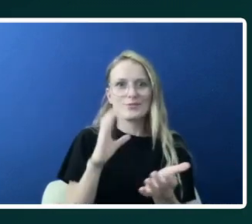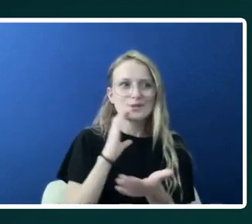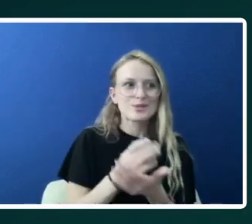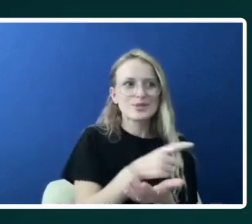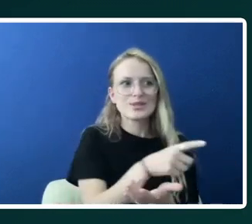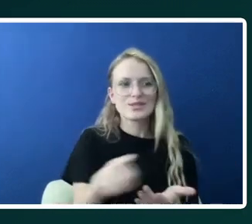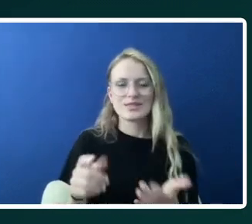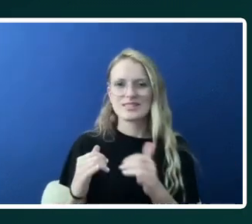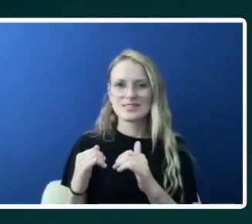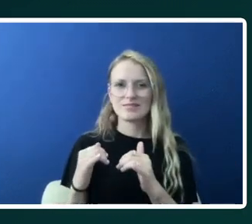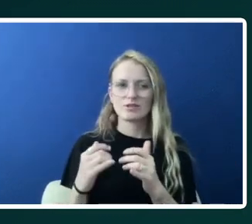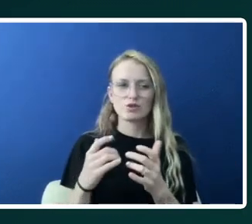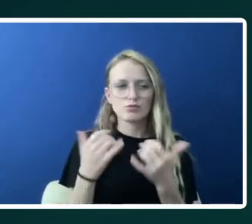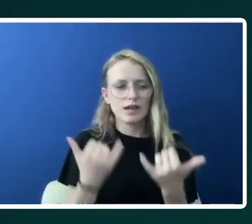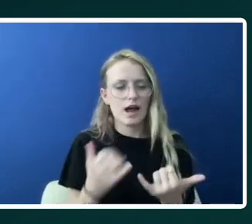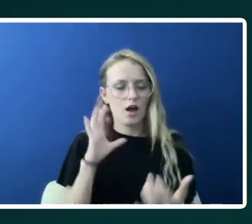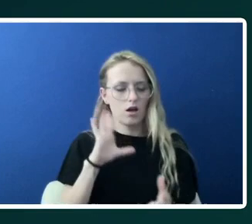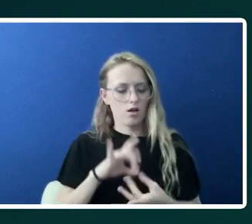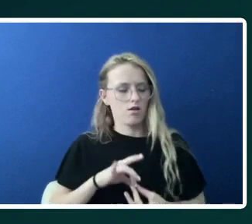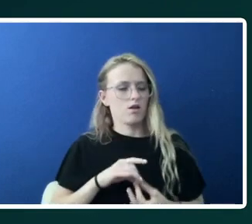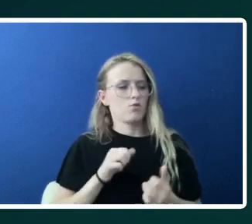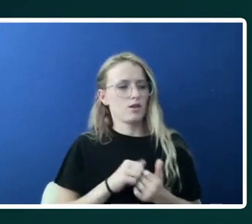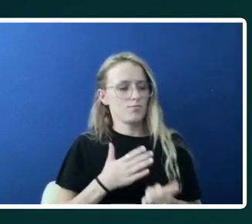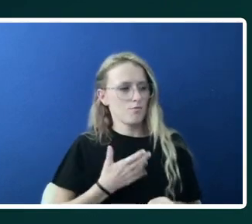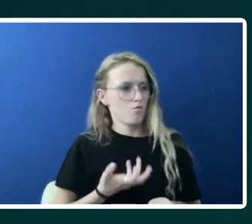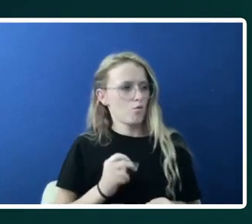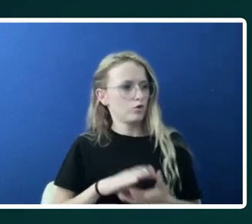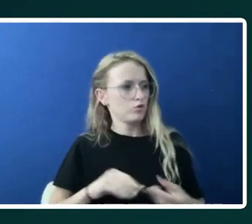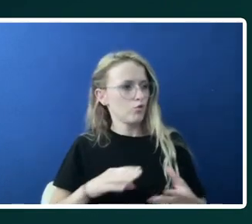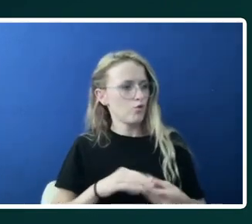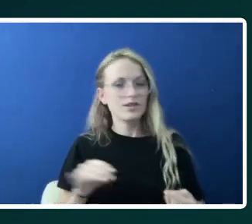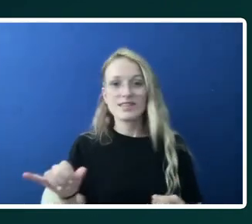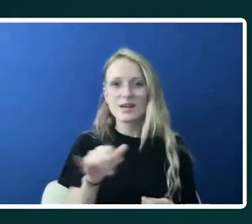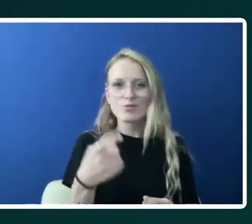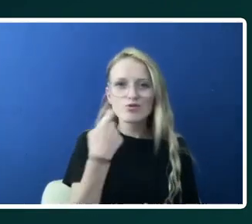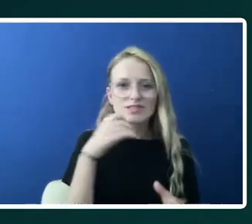Phillipa is now going to share how you can access our lesson plans and the tools we use,